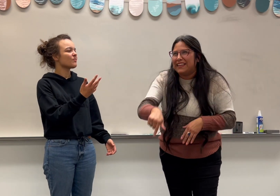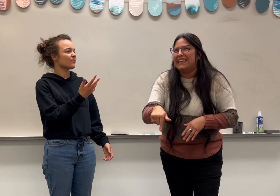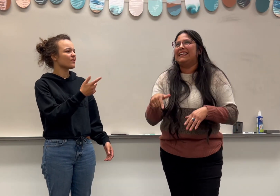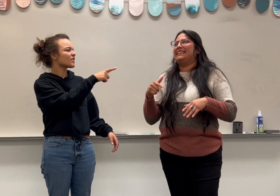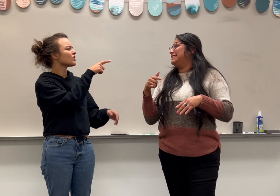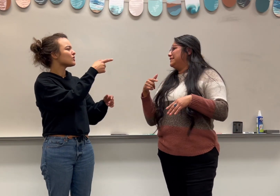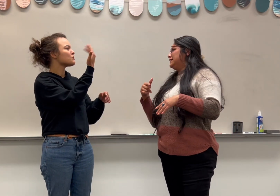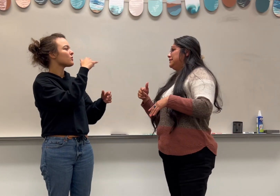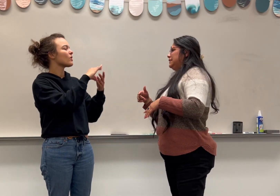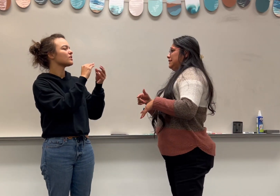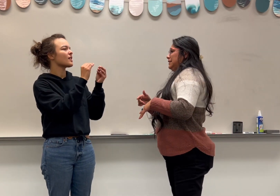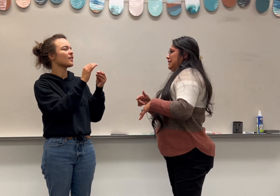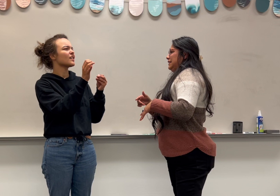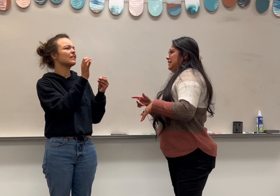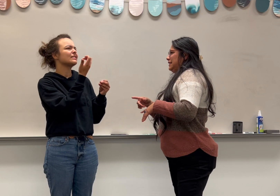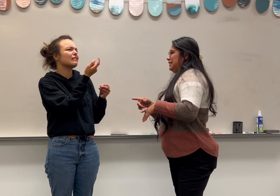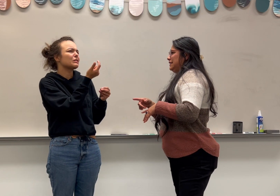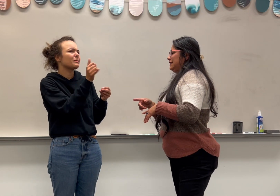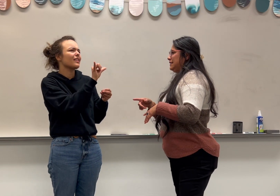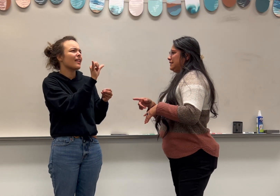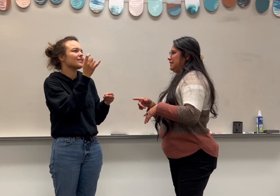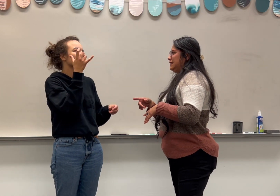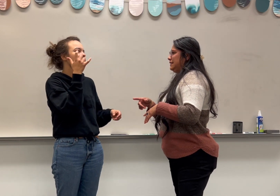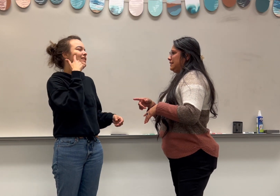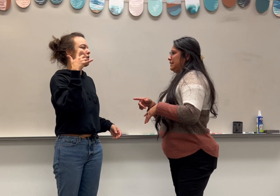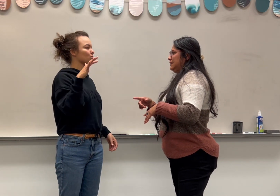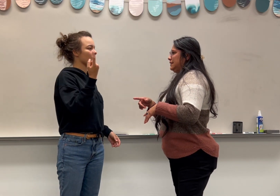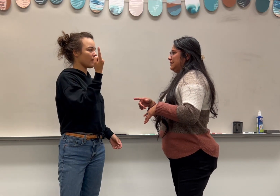it's so signing like the word champ sometimes that's meaning that you're an expert at something